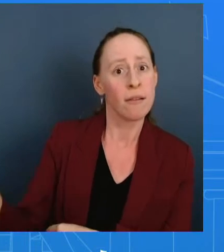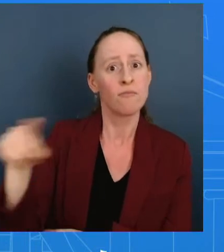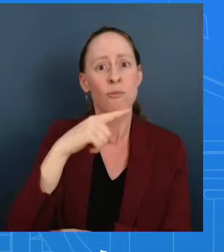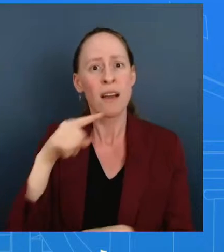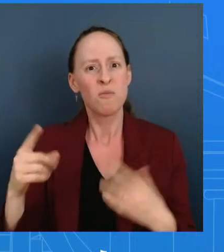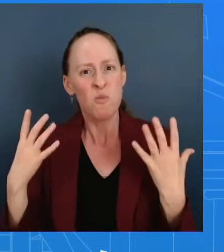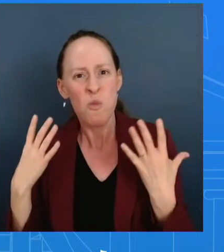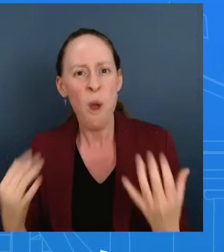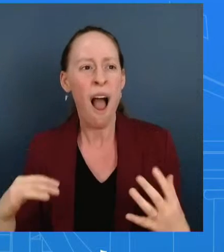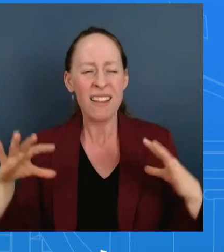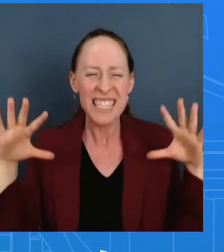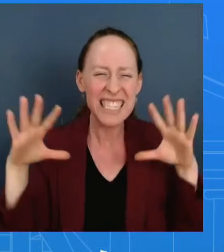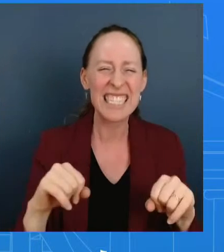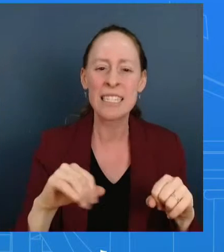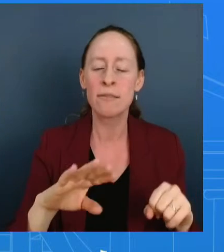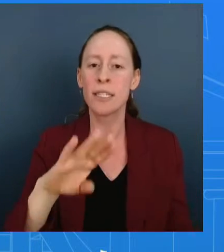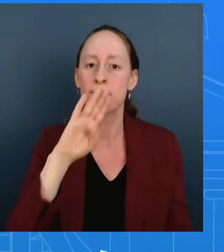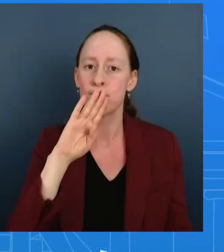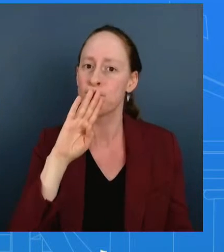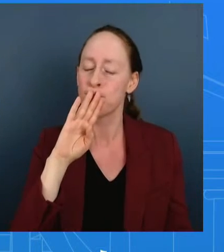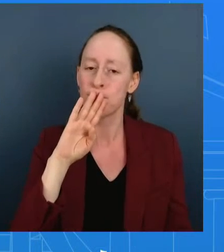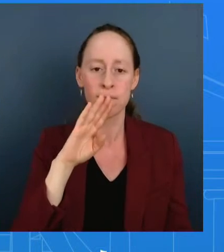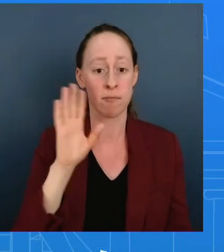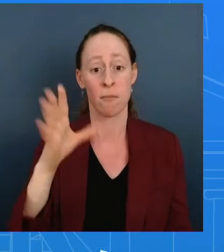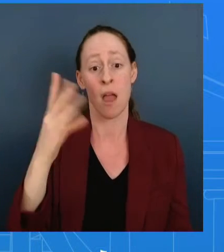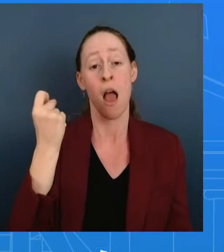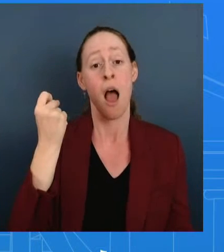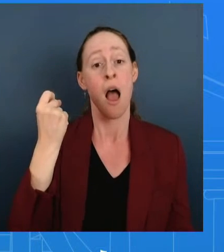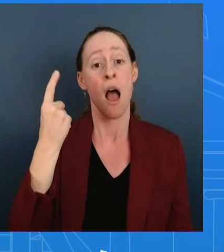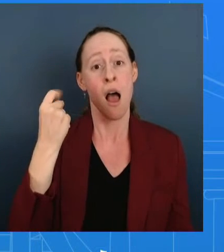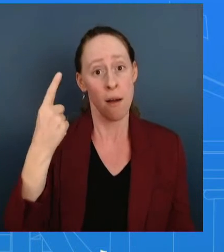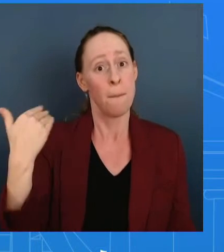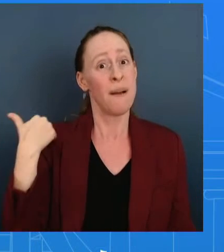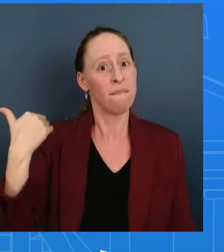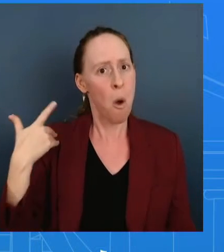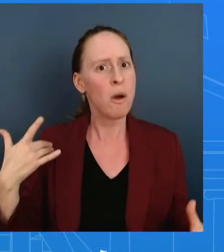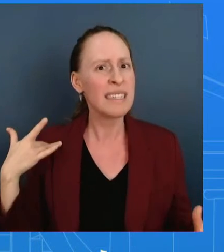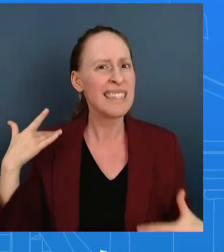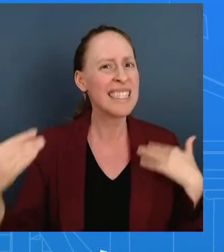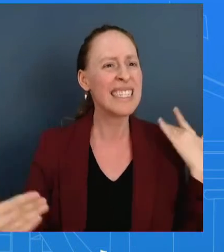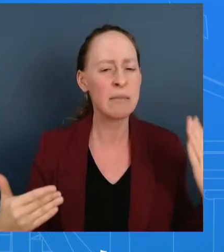that they have gained here and there has been extensive: heavy casualties, destroyed equipment,